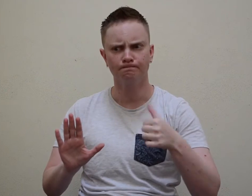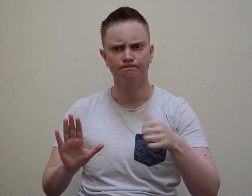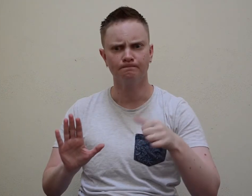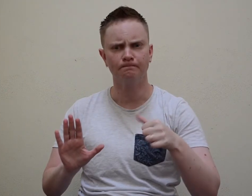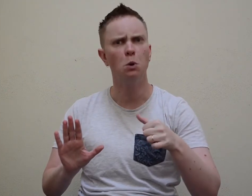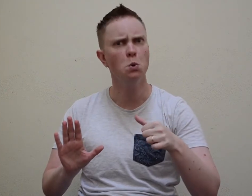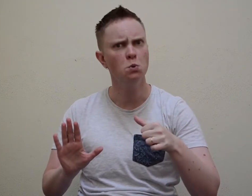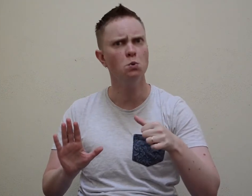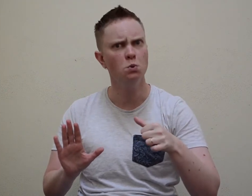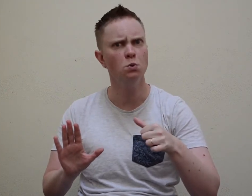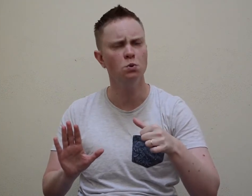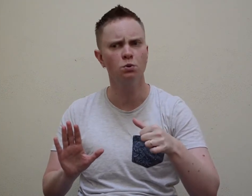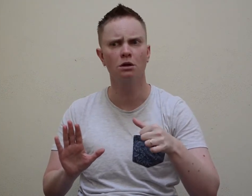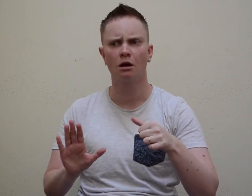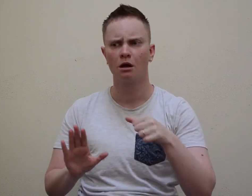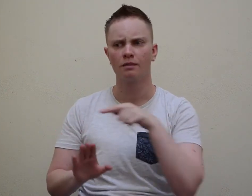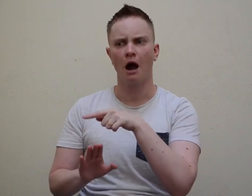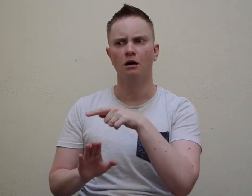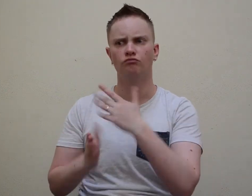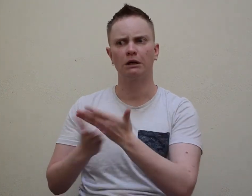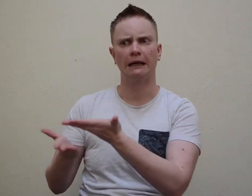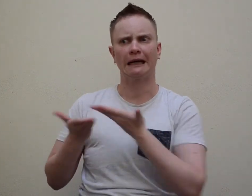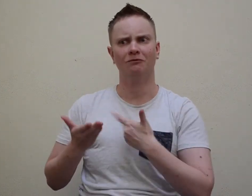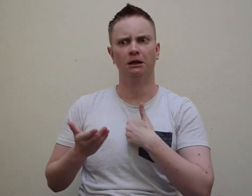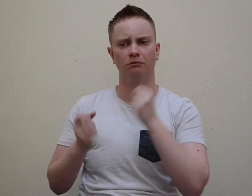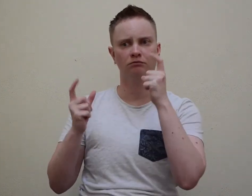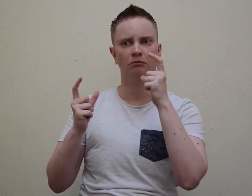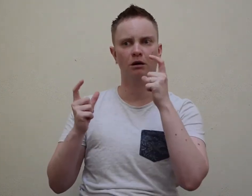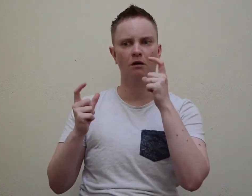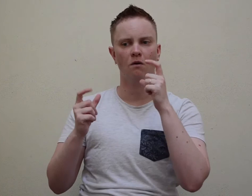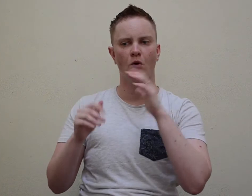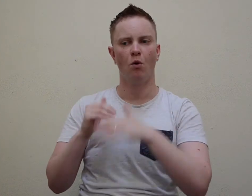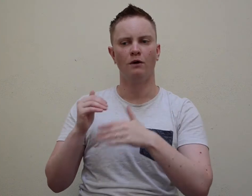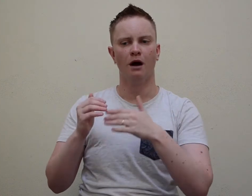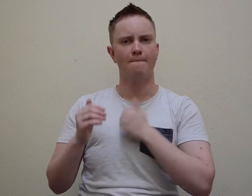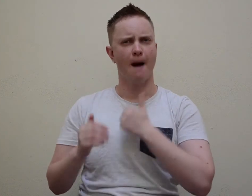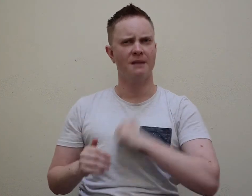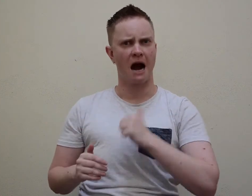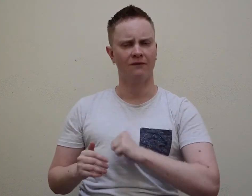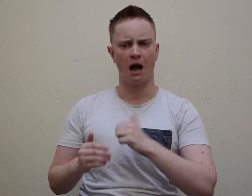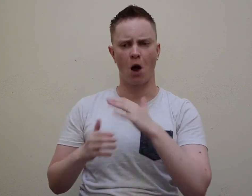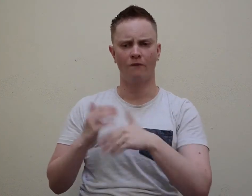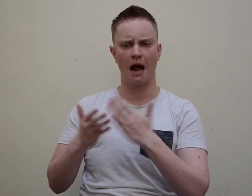and it made me think, oh, okay, it's not good. It gave me the awareness of my behavior